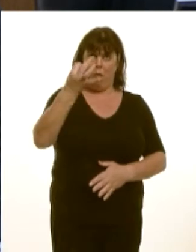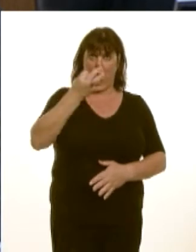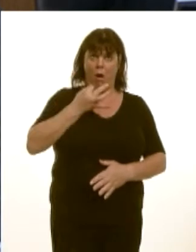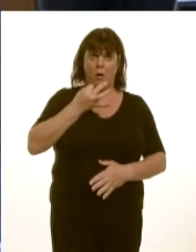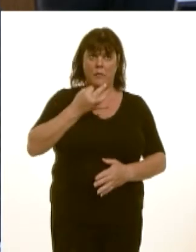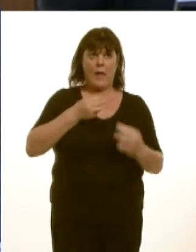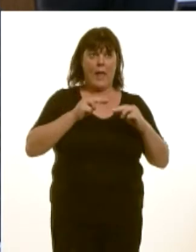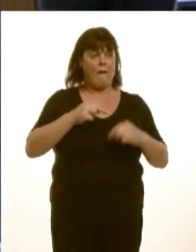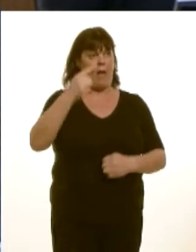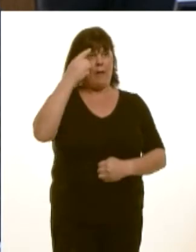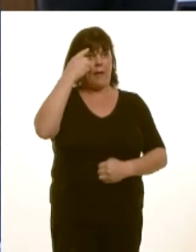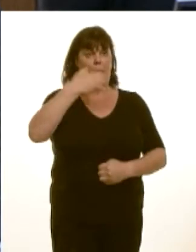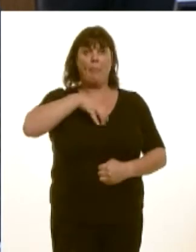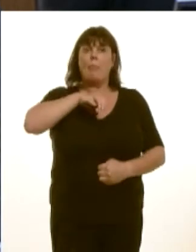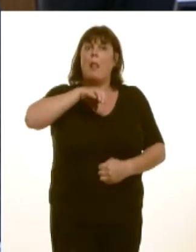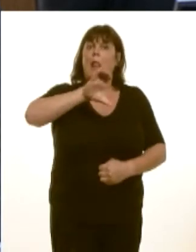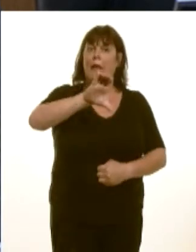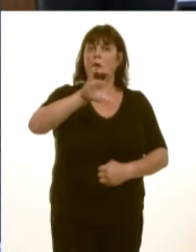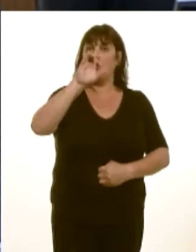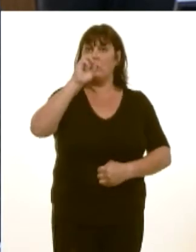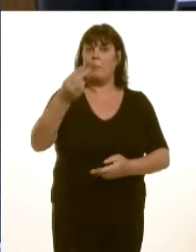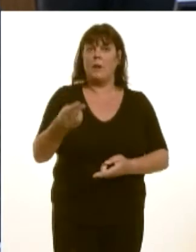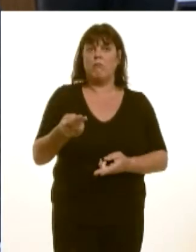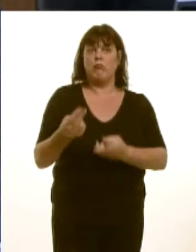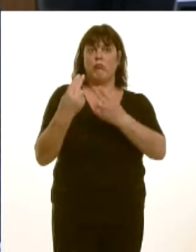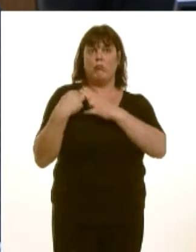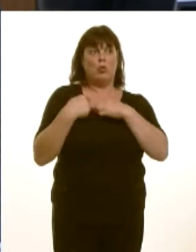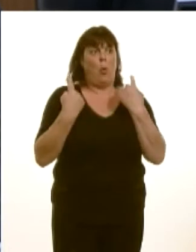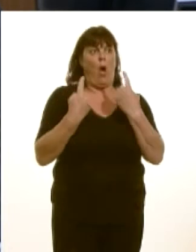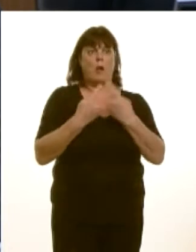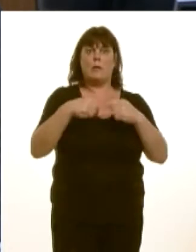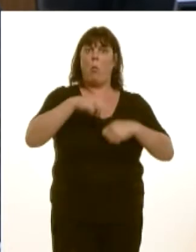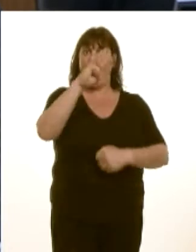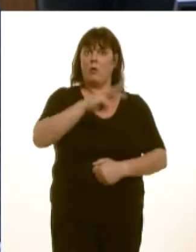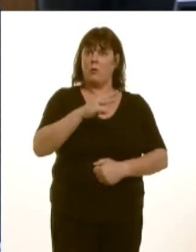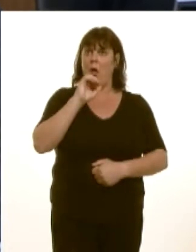regime should be devolved, that is something that I have some sympathy with. Leanne Wood: Okay, that is good.